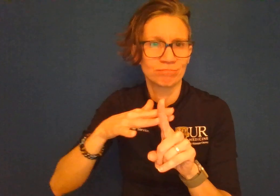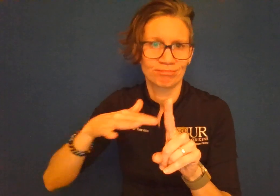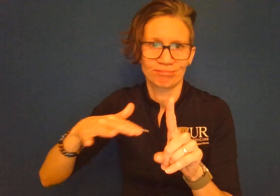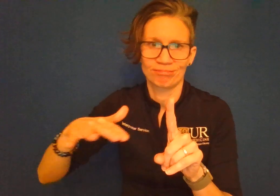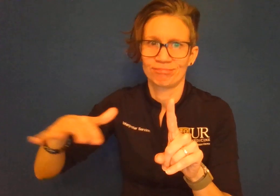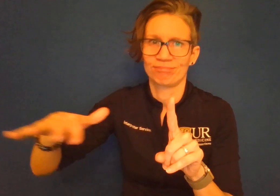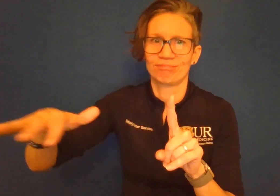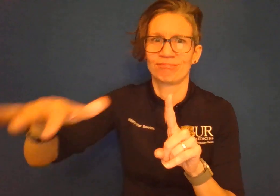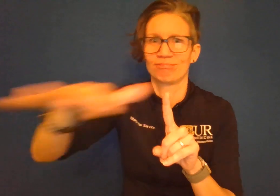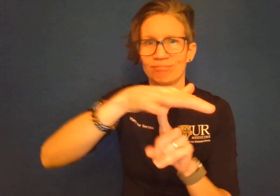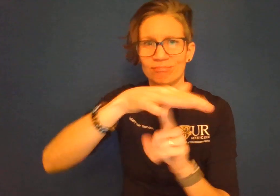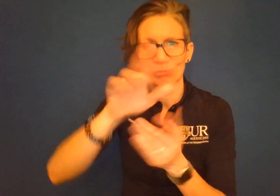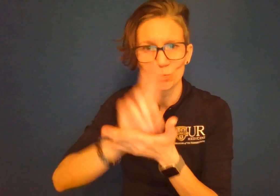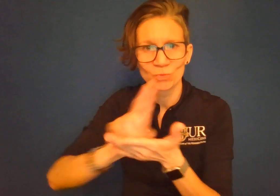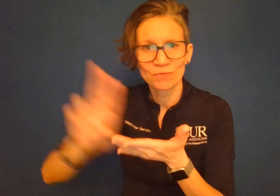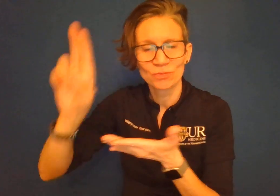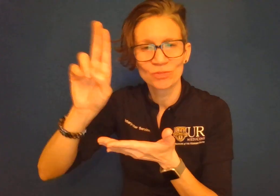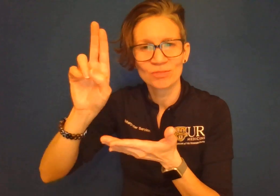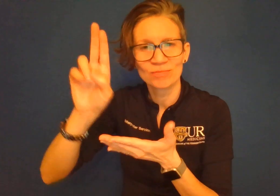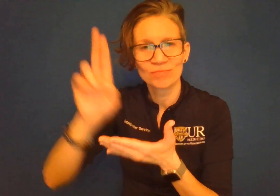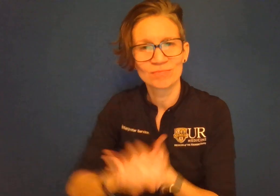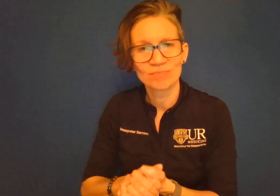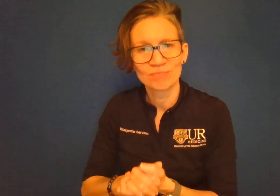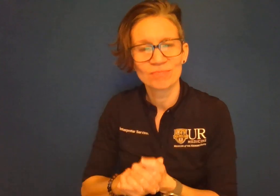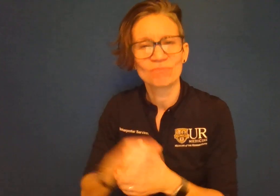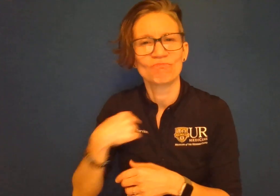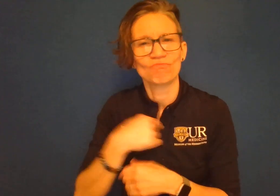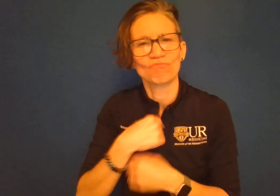made by different stakeholders within the university community.